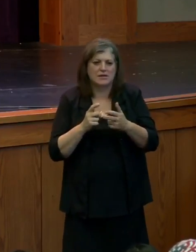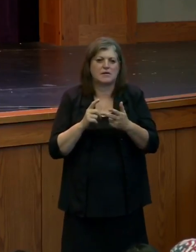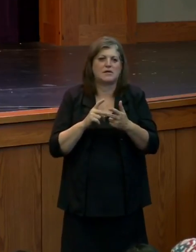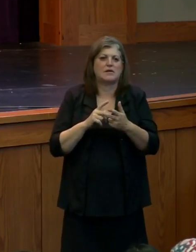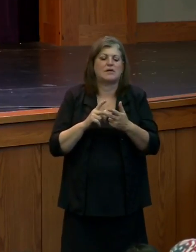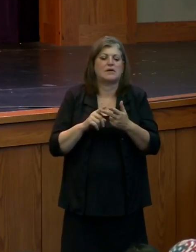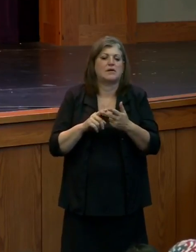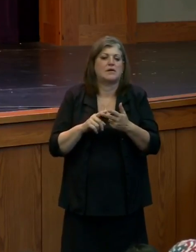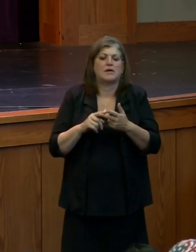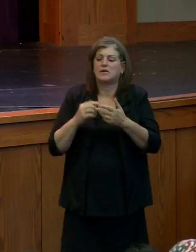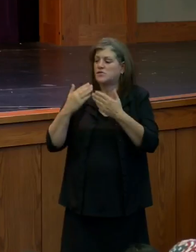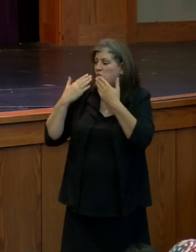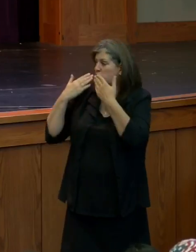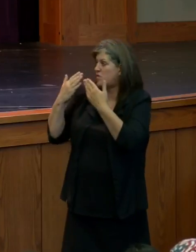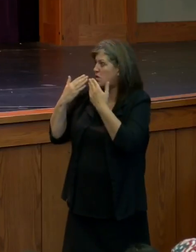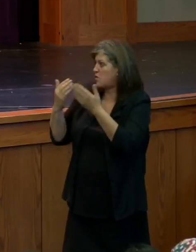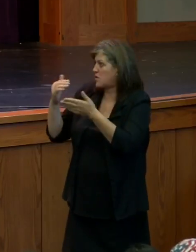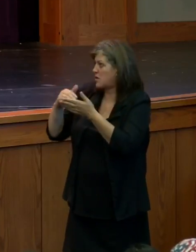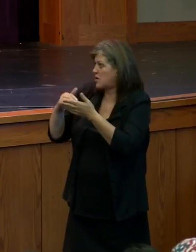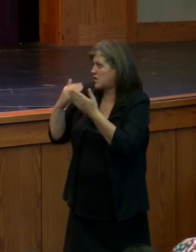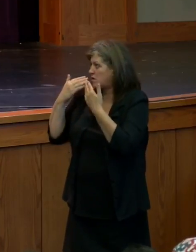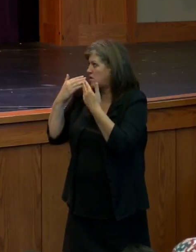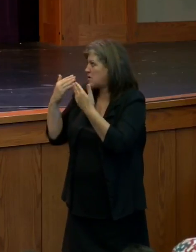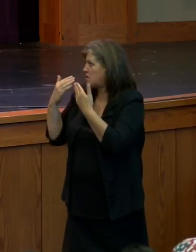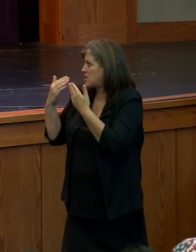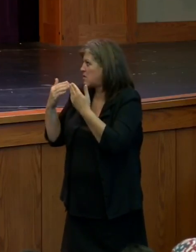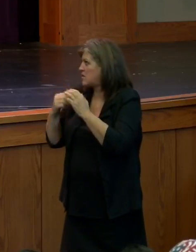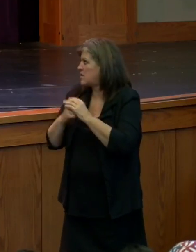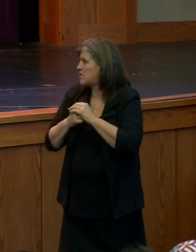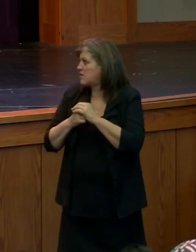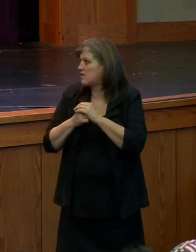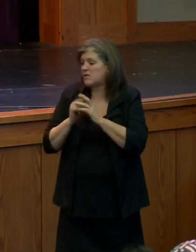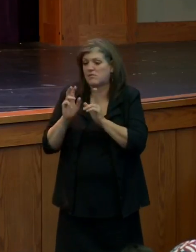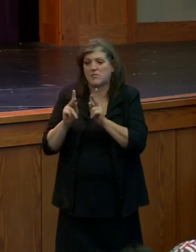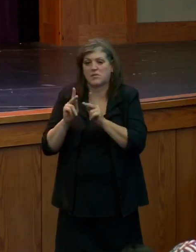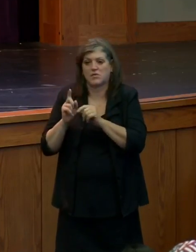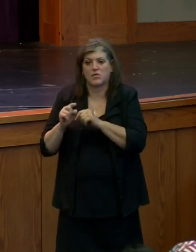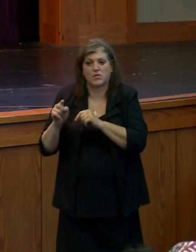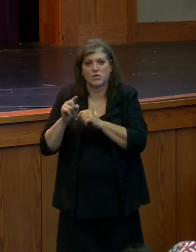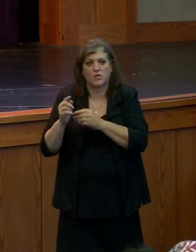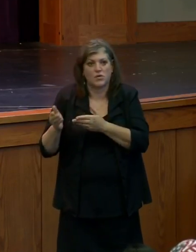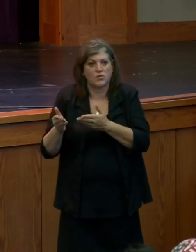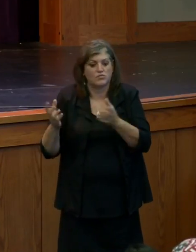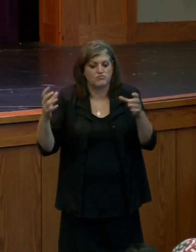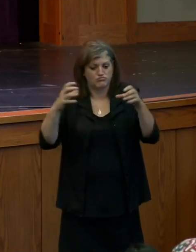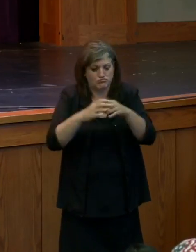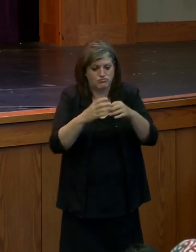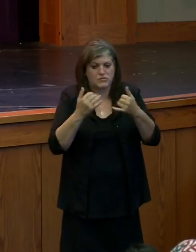SO AGAIN THANK YOU TO THE PEOPLE WHO BROUGHT US HERE TODAY AND WE